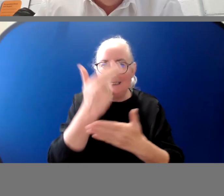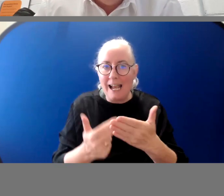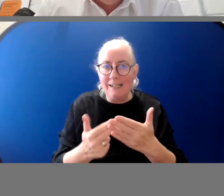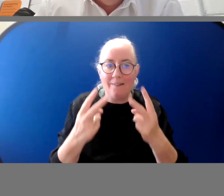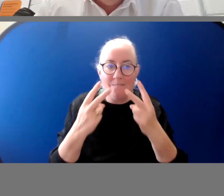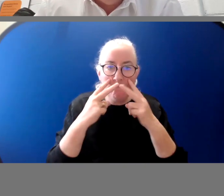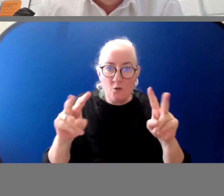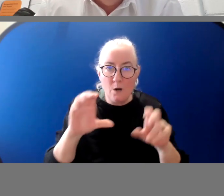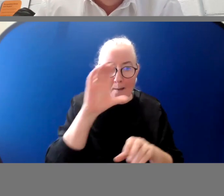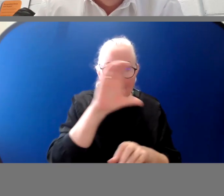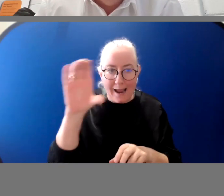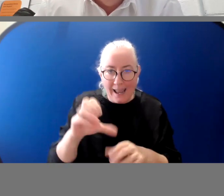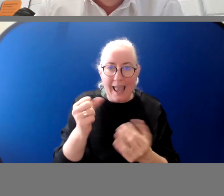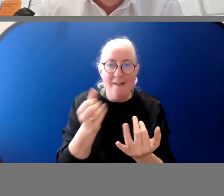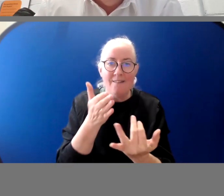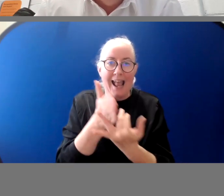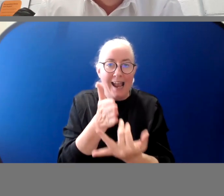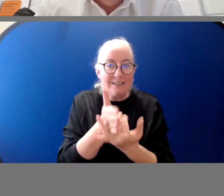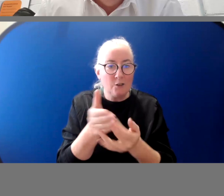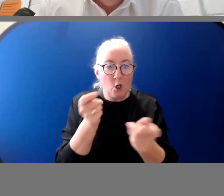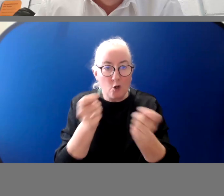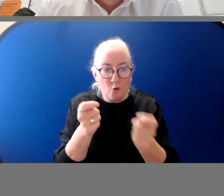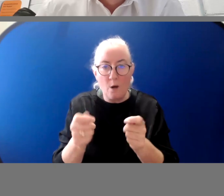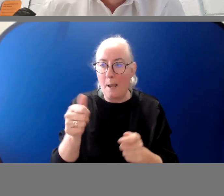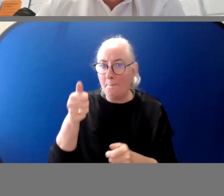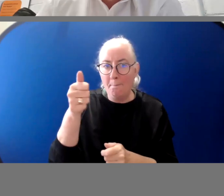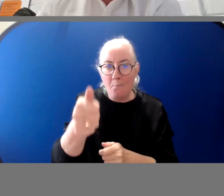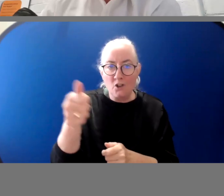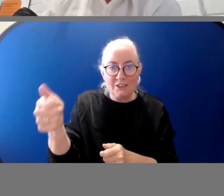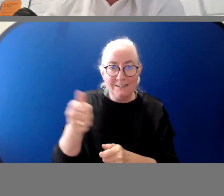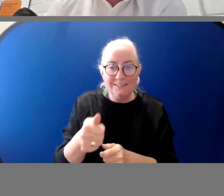that contrasts it's got access controls that are buttons that are sorry light switches that